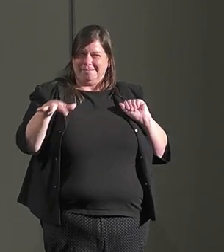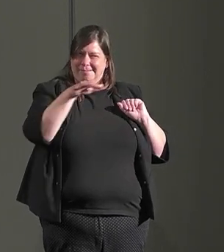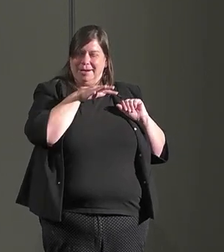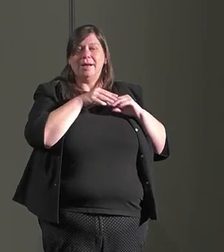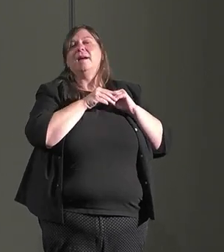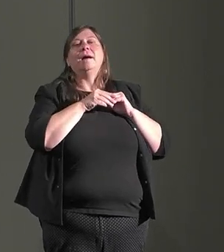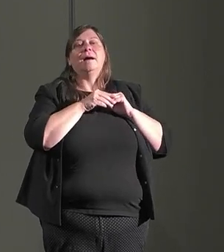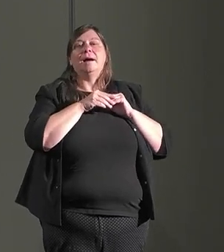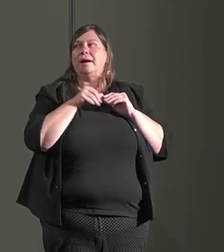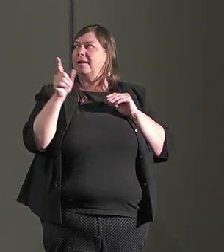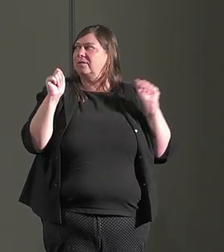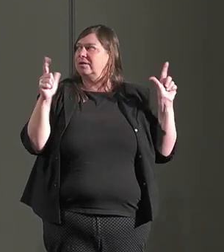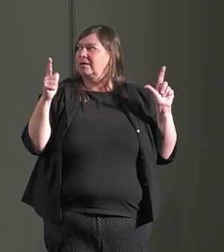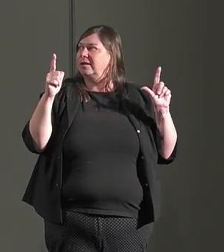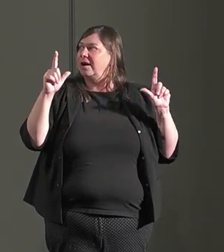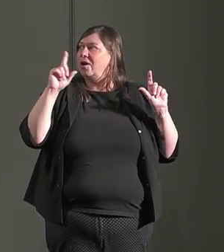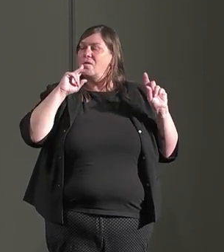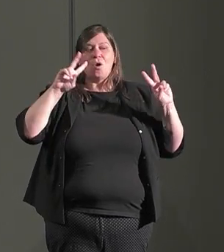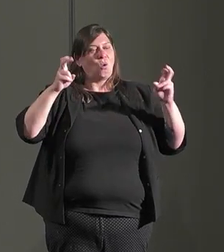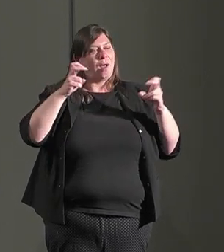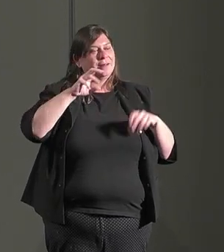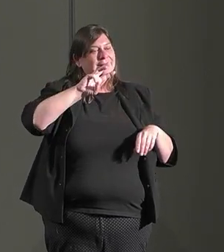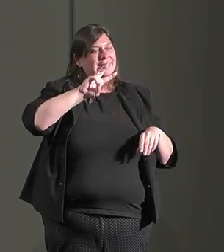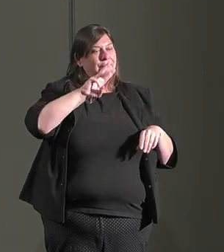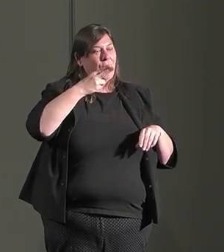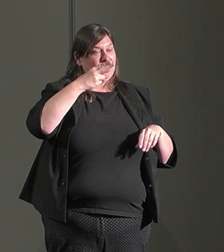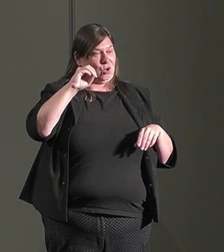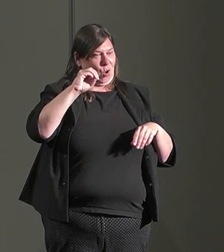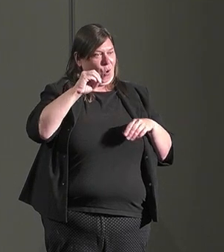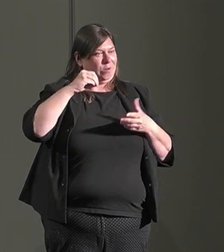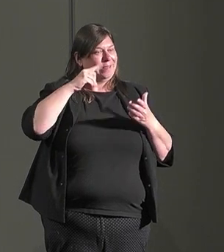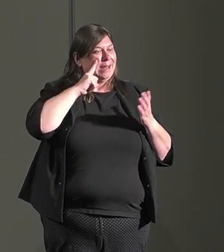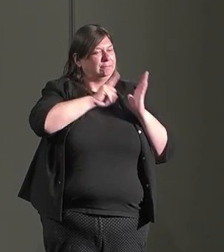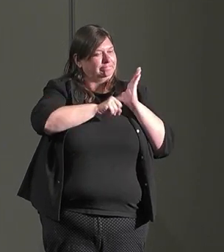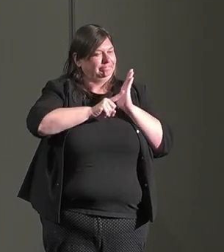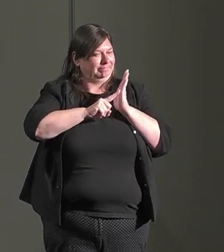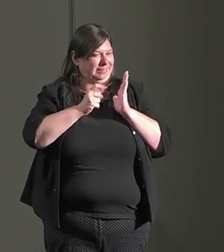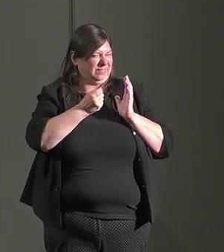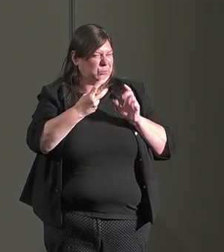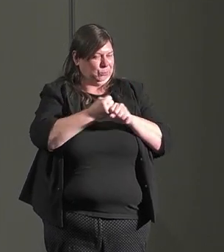I've got on the screen a quote from the WHL that did a study a couple years ago I'm sure we heard